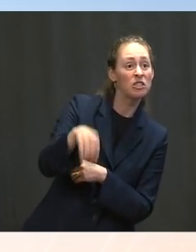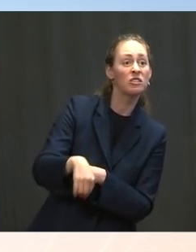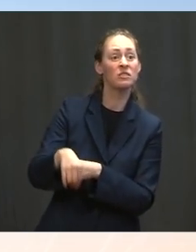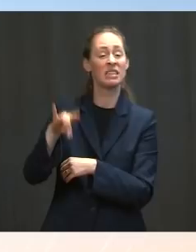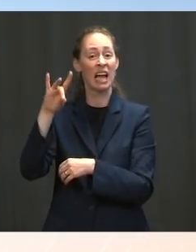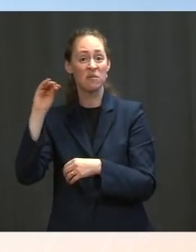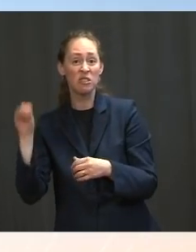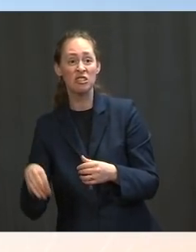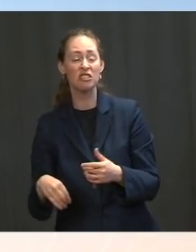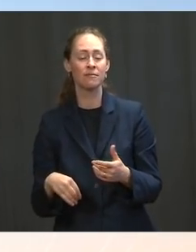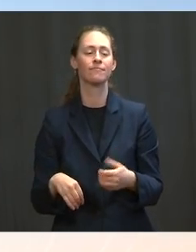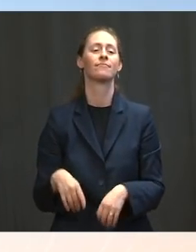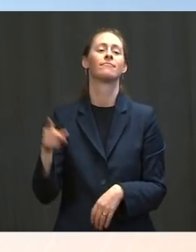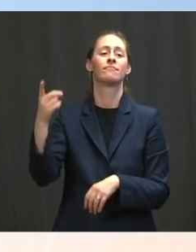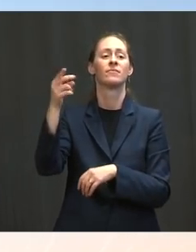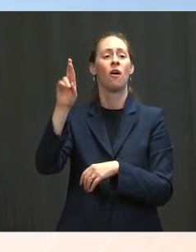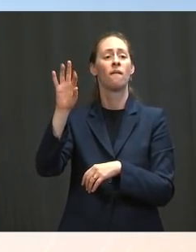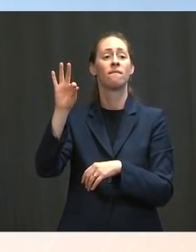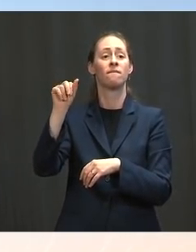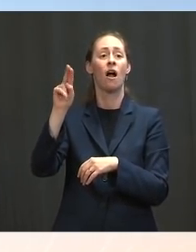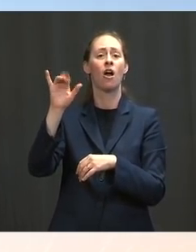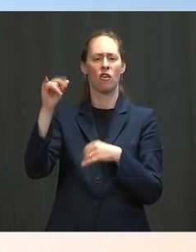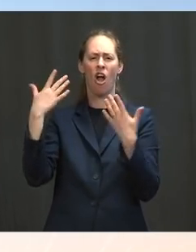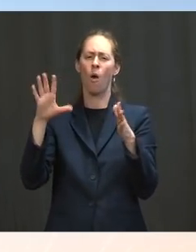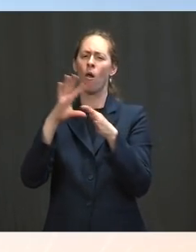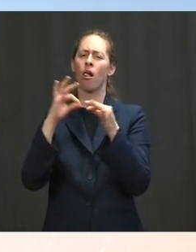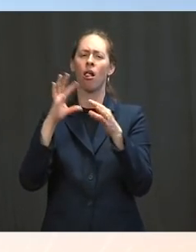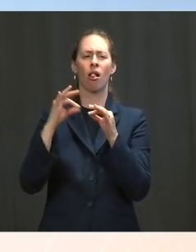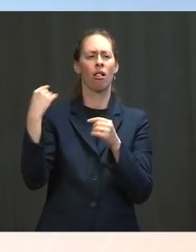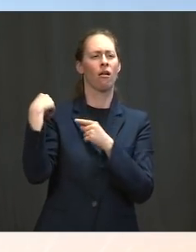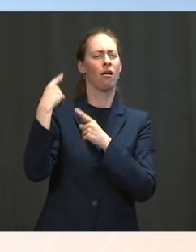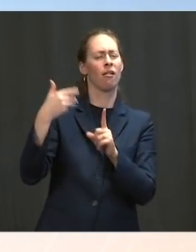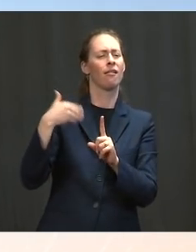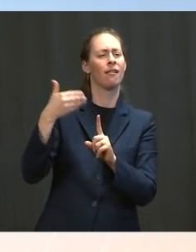this a number of times and has conveyed that "herd immunity" is kind of an outdated term.